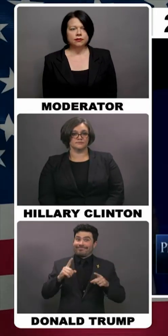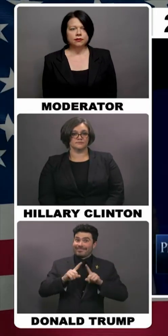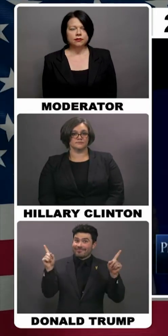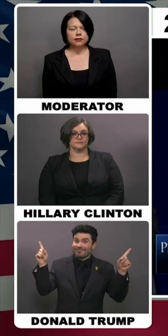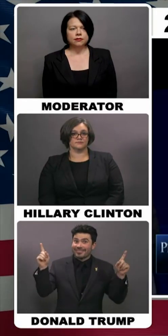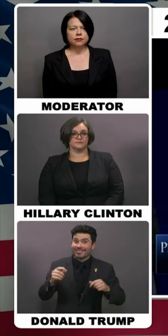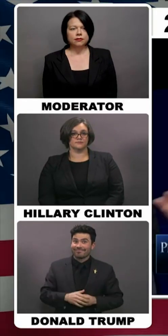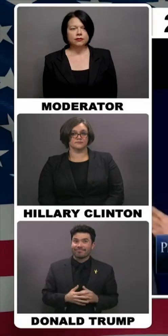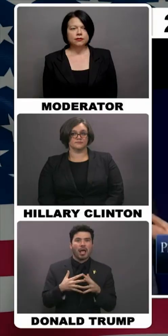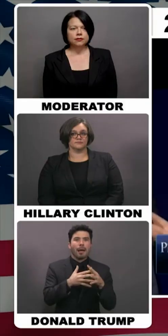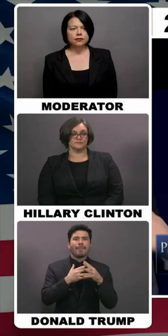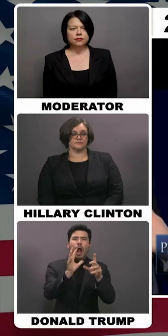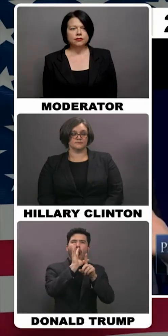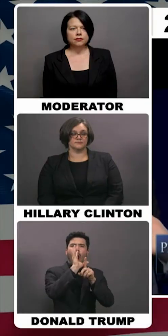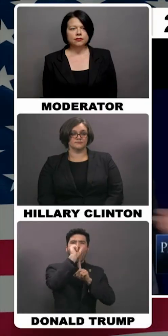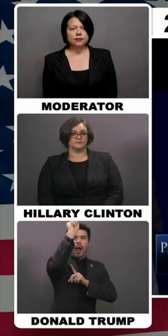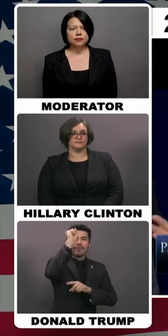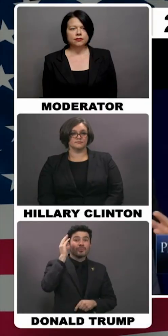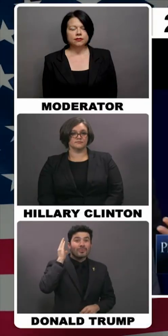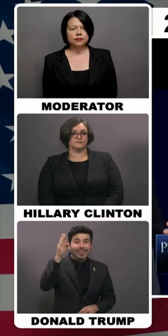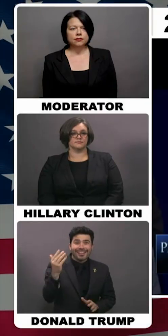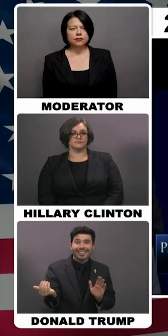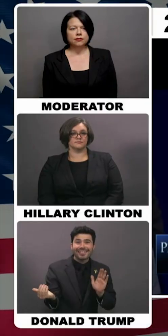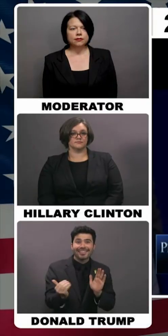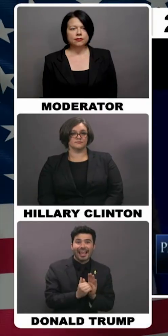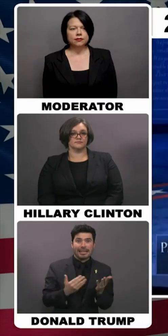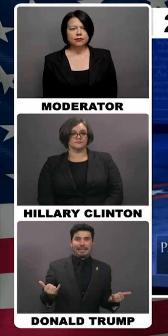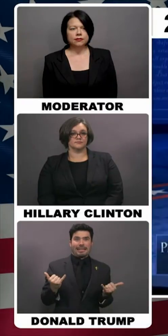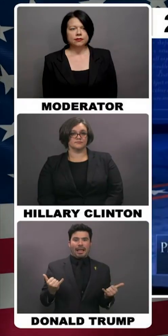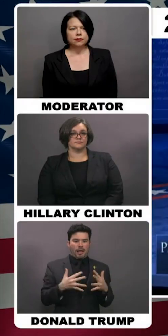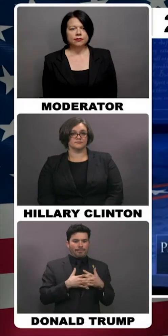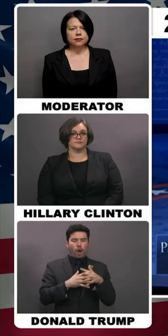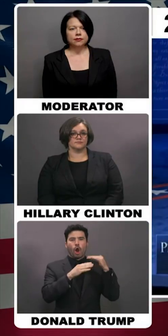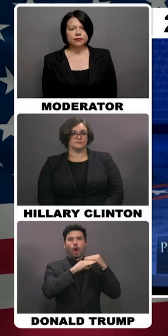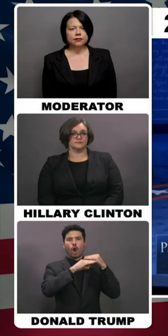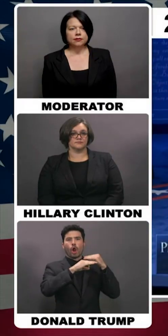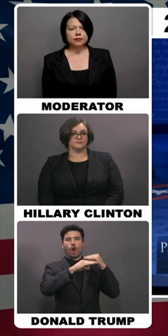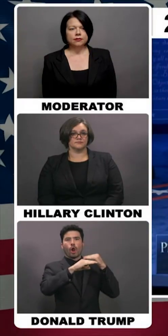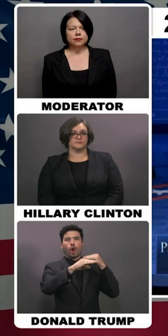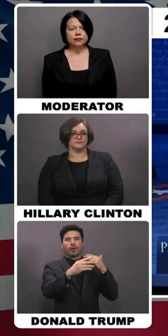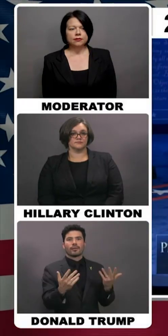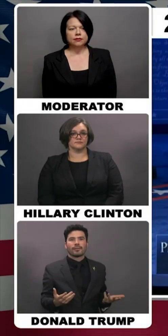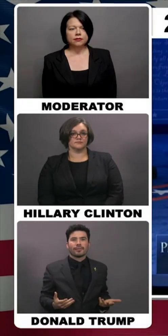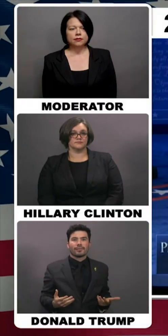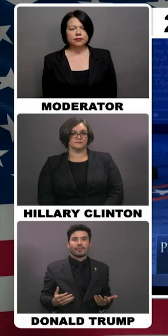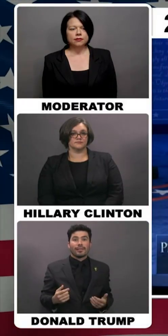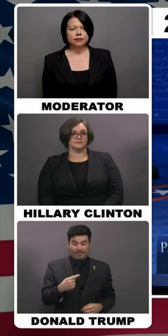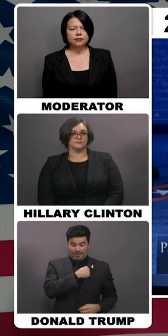We have no growth in this country. There's no growth. If China has a GDP of 7%,